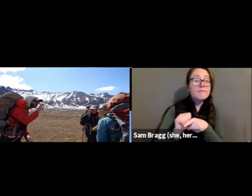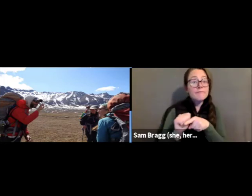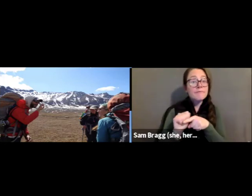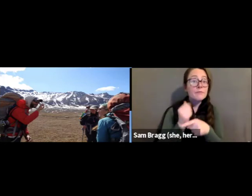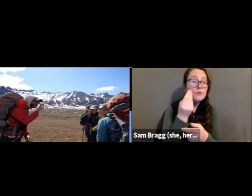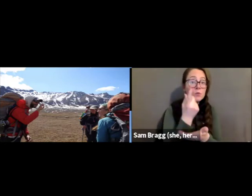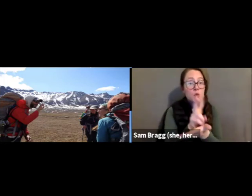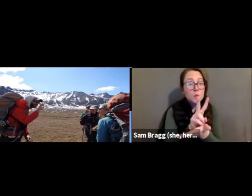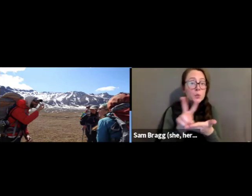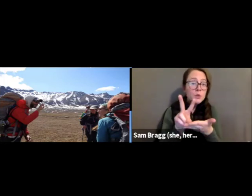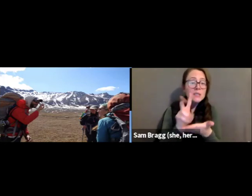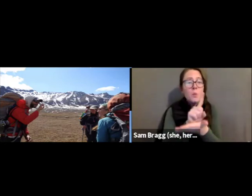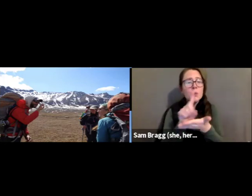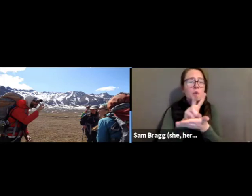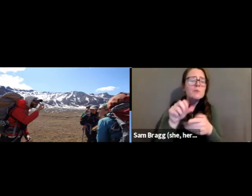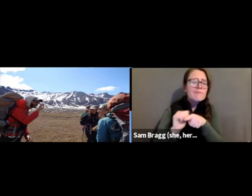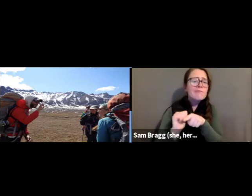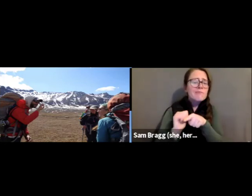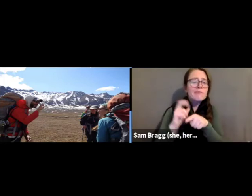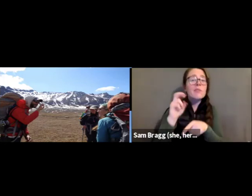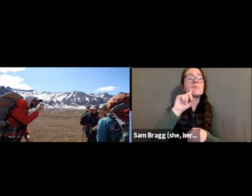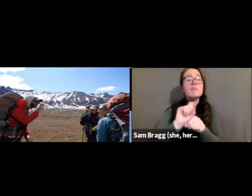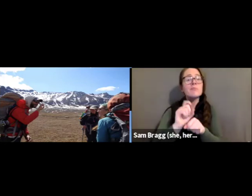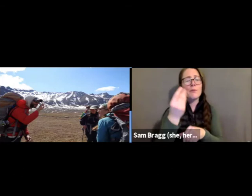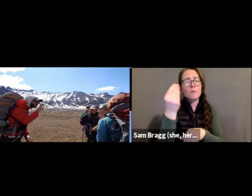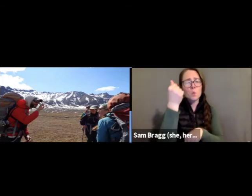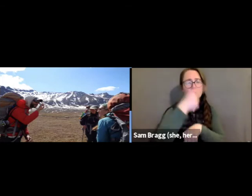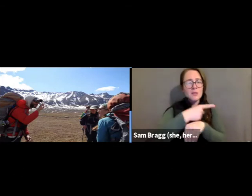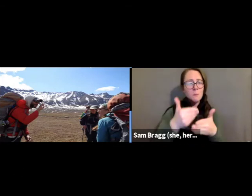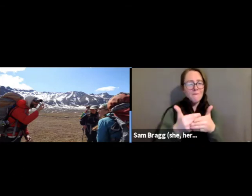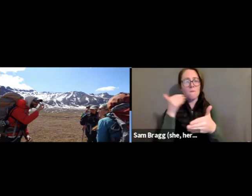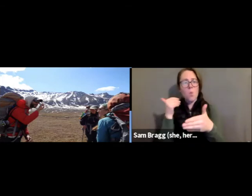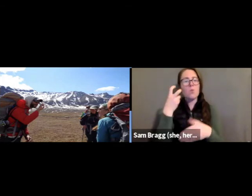and everybody had to use asl for that whole day so for one or two weeks we practiced